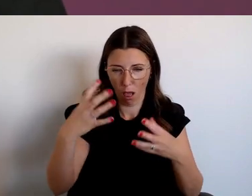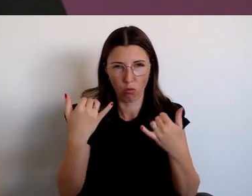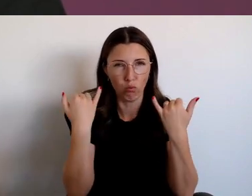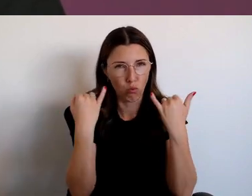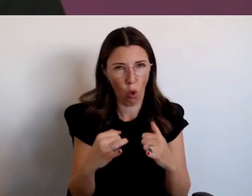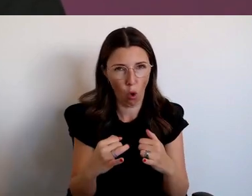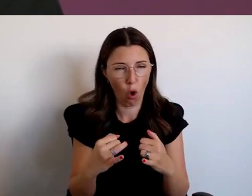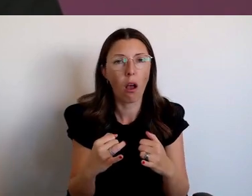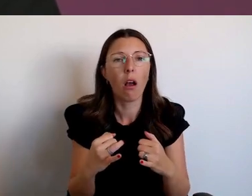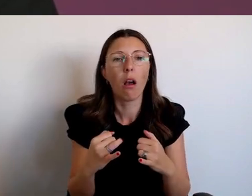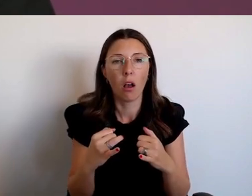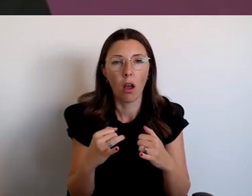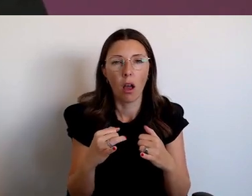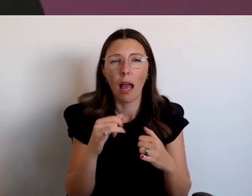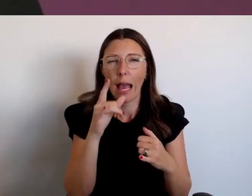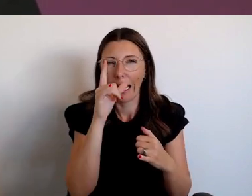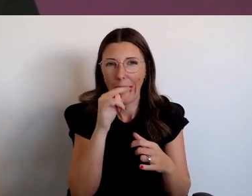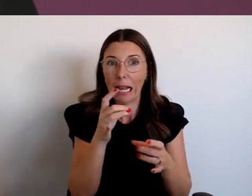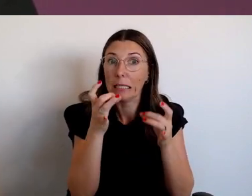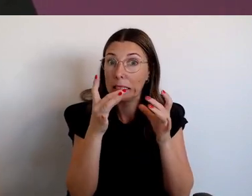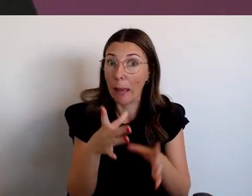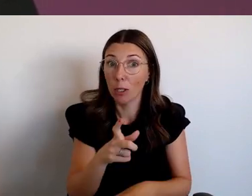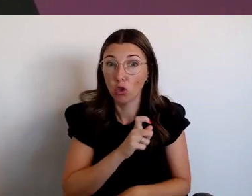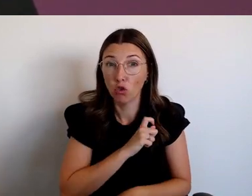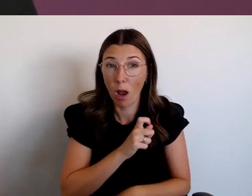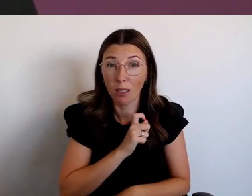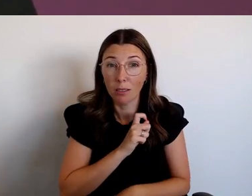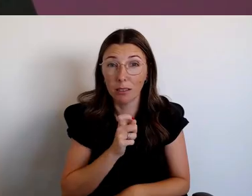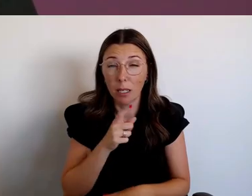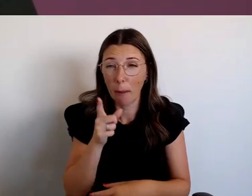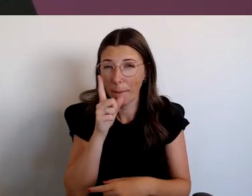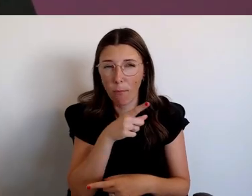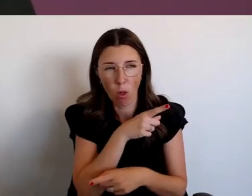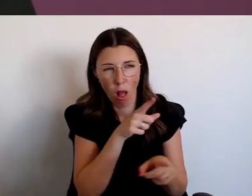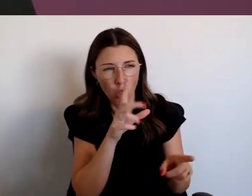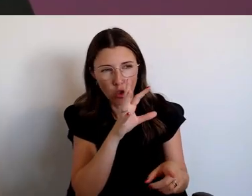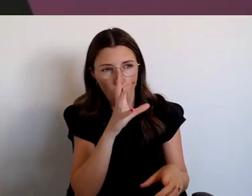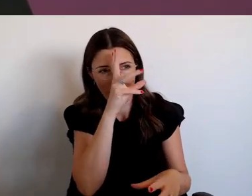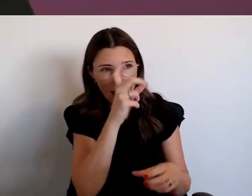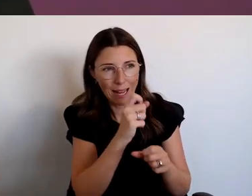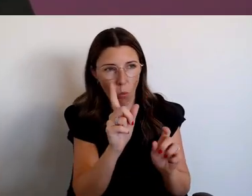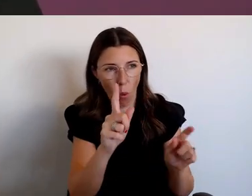Again, eroding trust in the advice being provided and ultimately in the public sector.